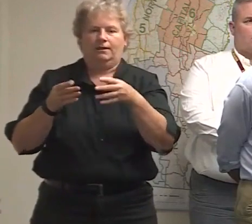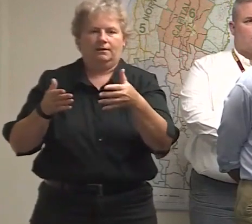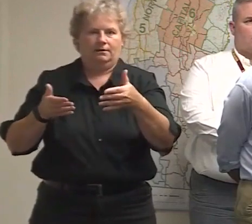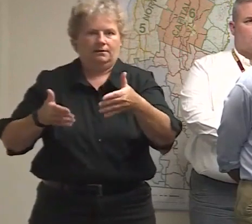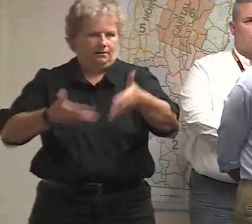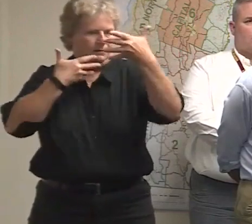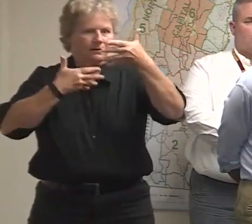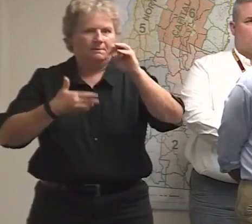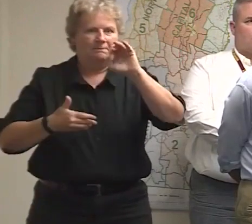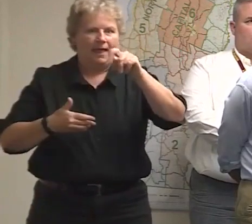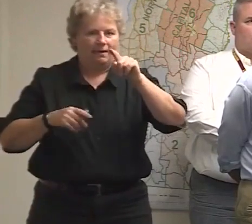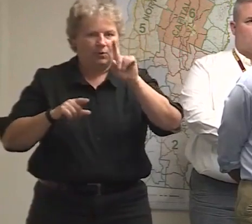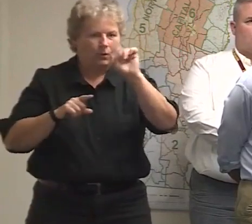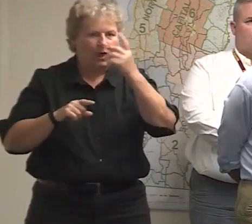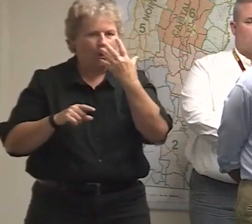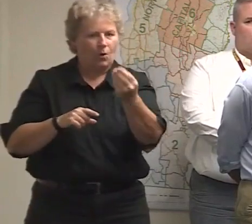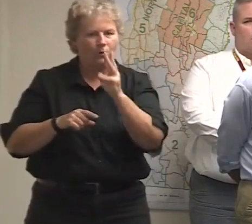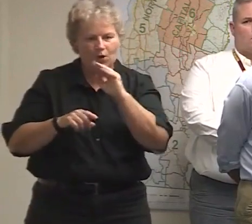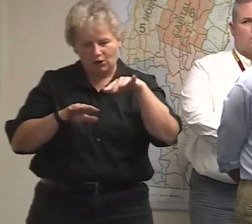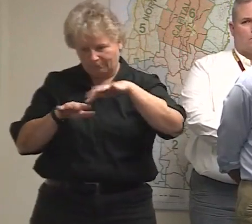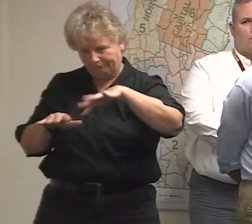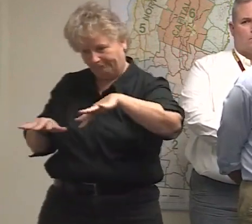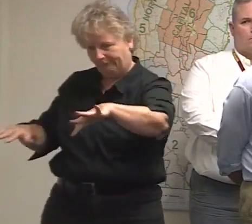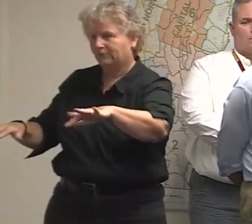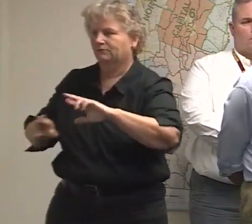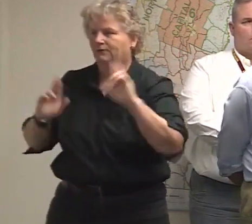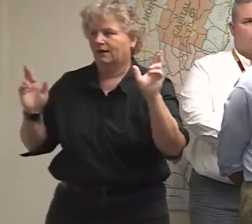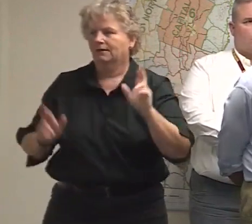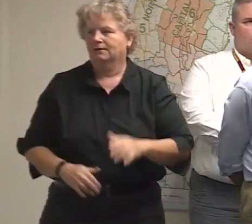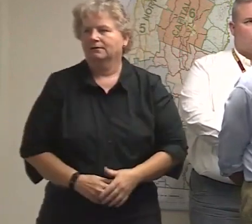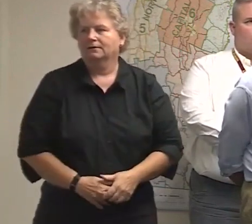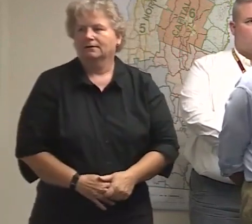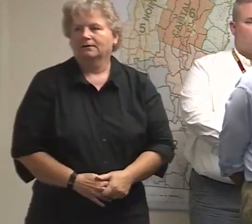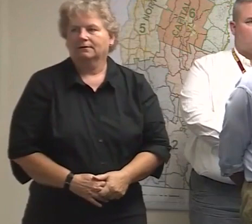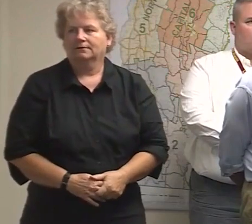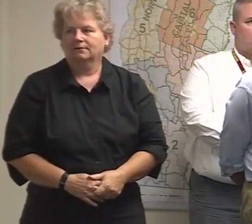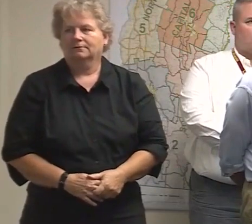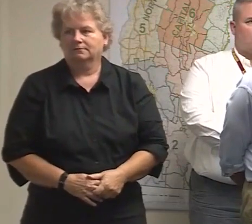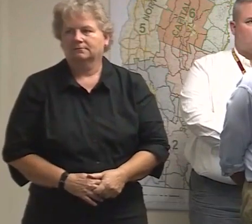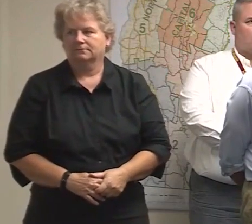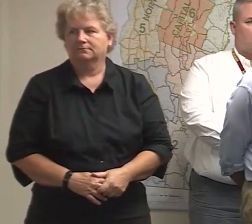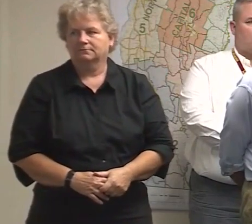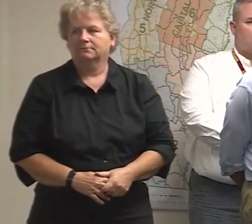THAT INFORMATION IS GOING TO BE DISSEMINATED TO EMERGENCY MANAGEMENT DIRECTORS.